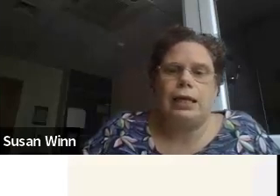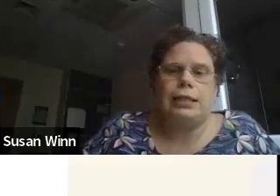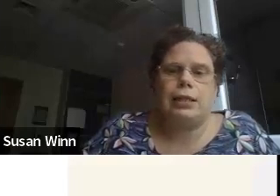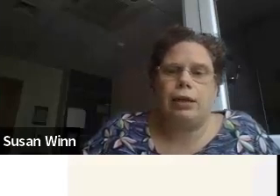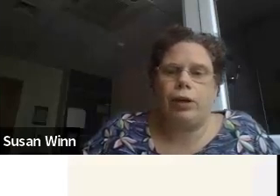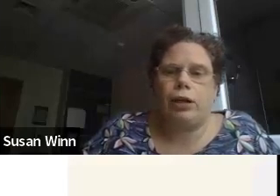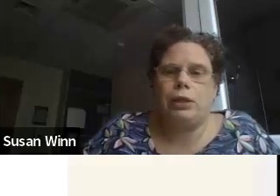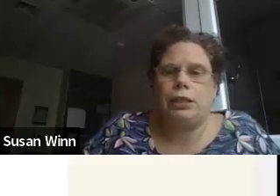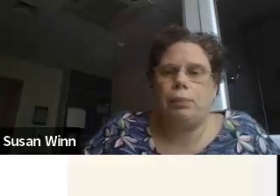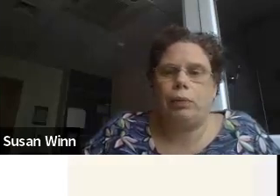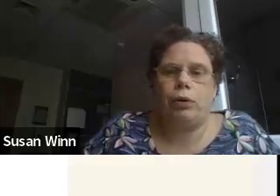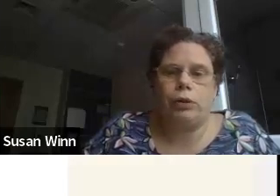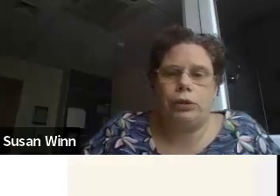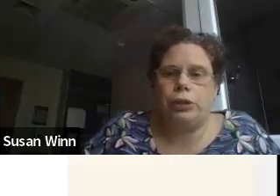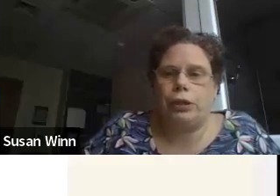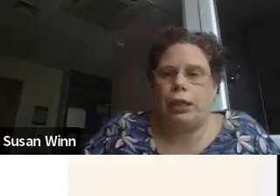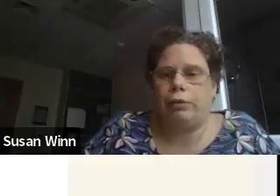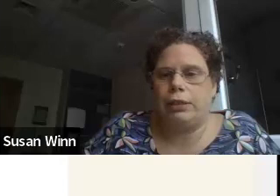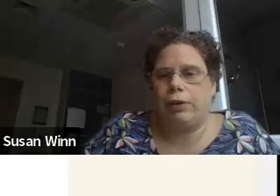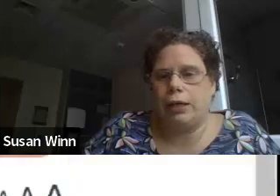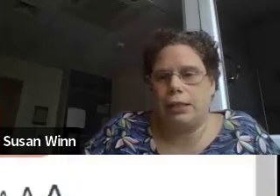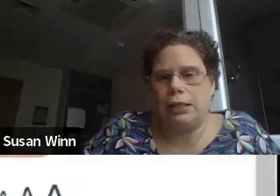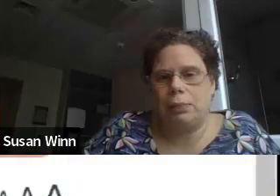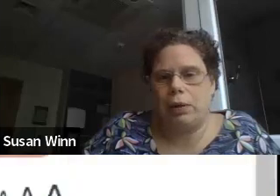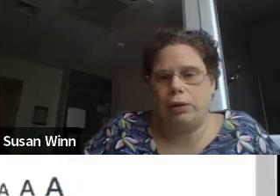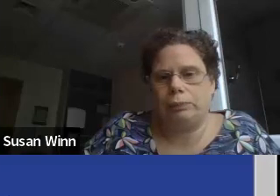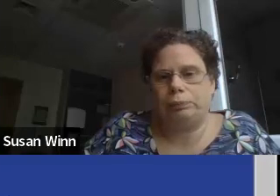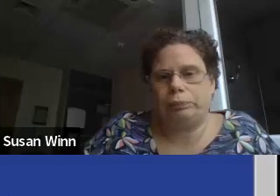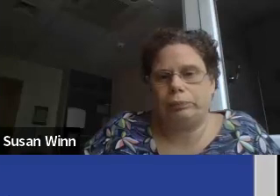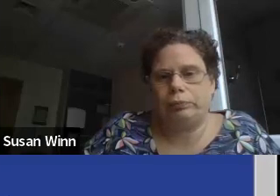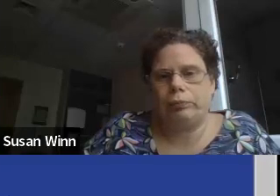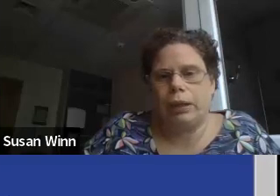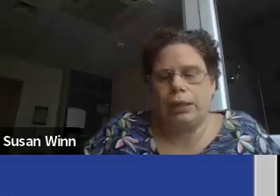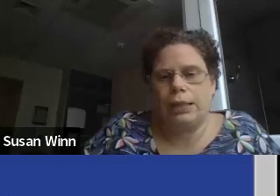is that if I go into the bone conduction hearing devices part,